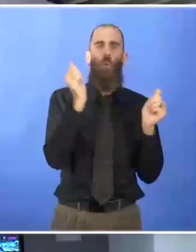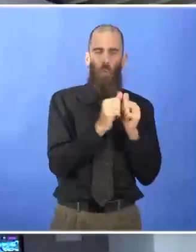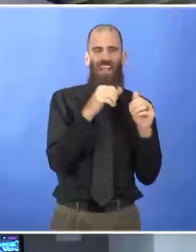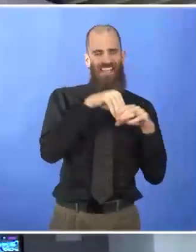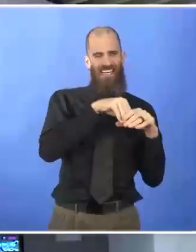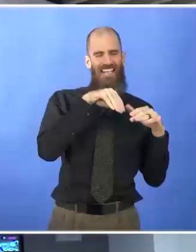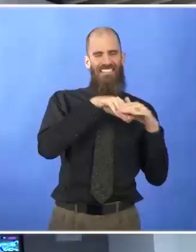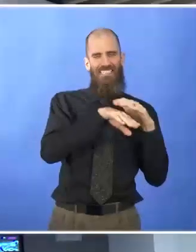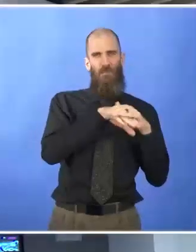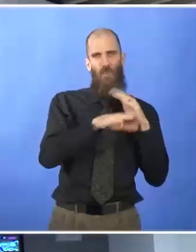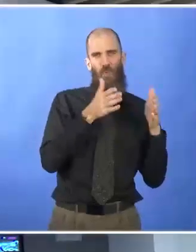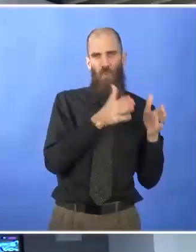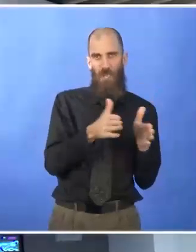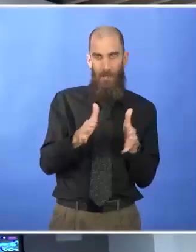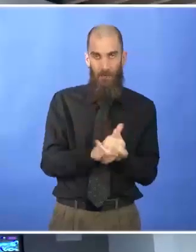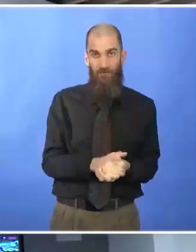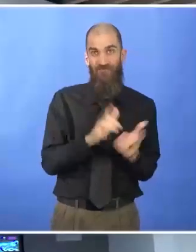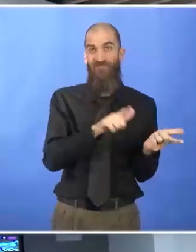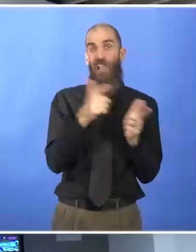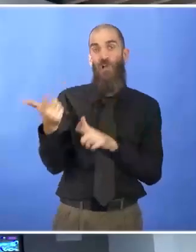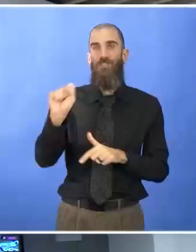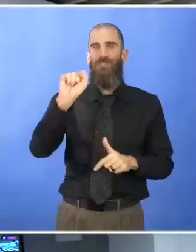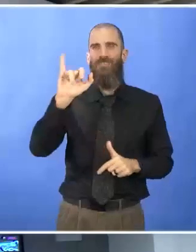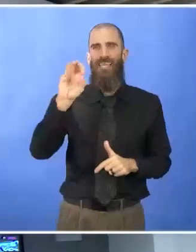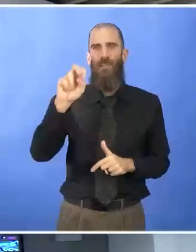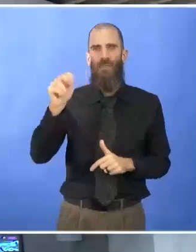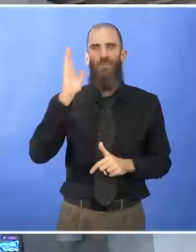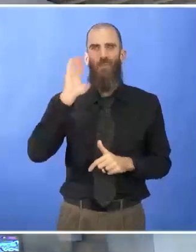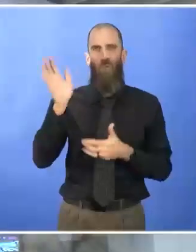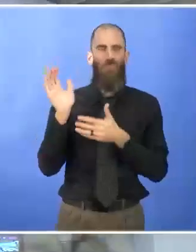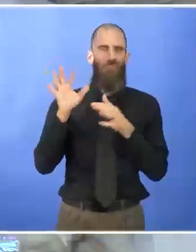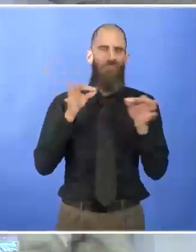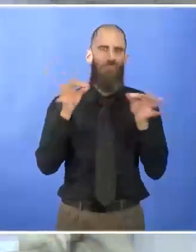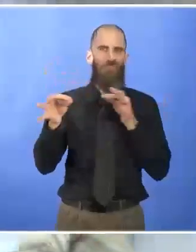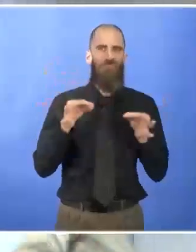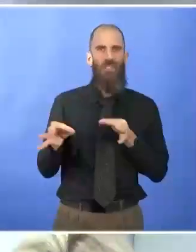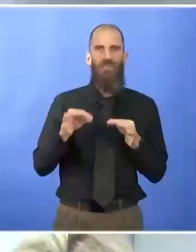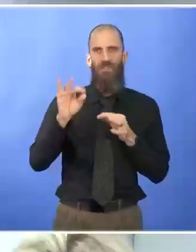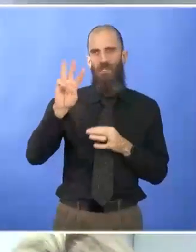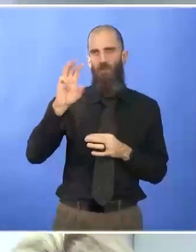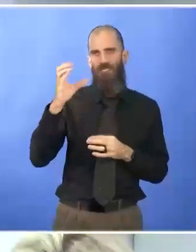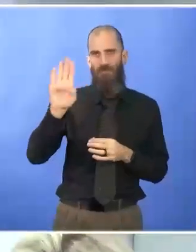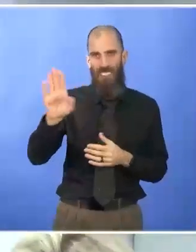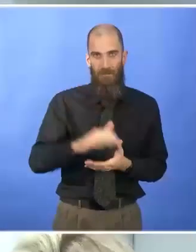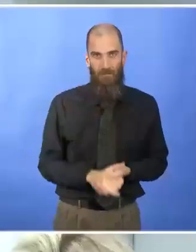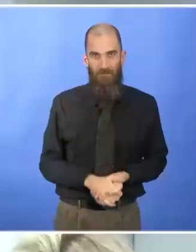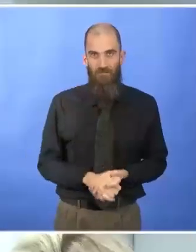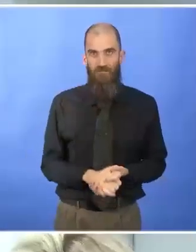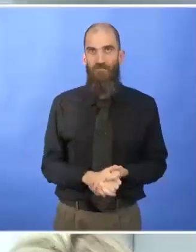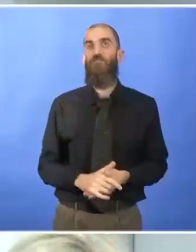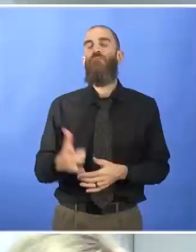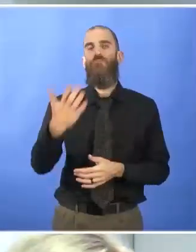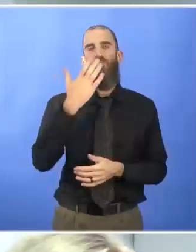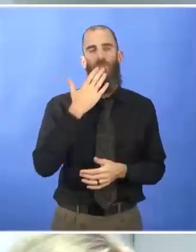COMPETITION BUREAU'S PORTIONS. GOOD MORNING. NOW THAT YOU HAVE HEARD WHAT